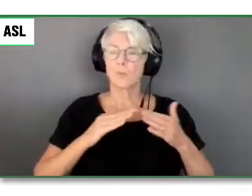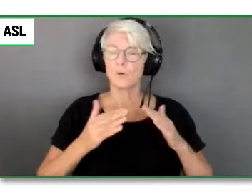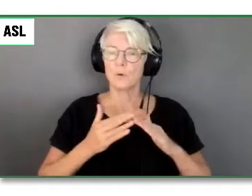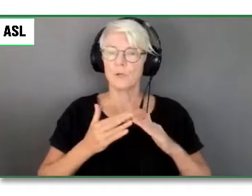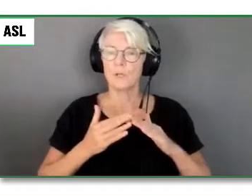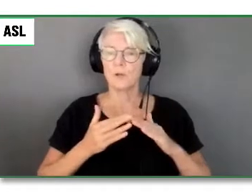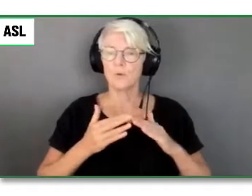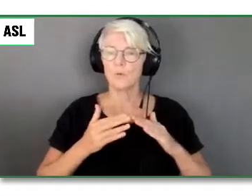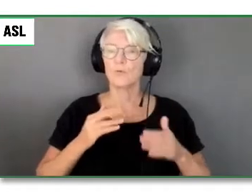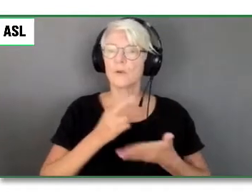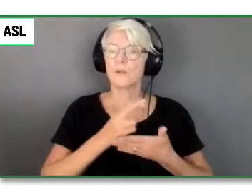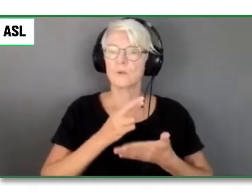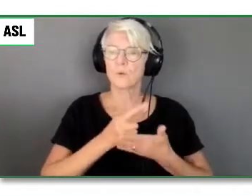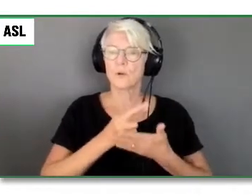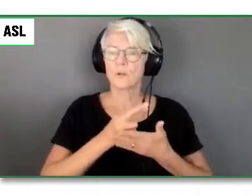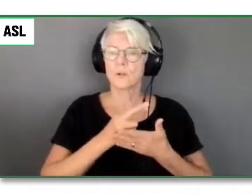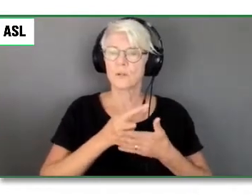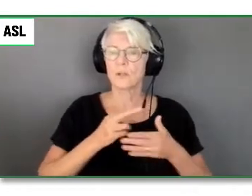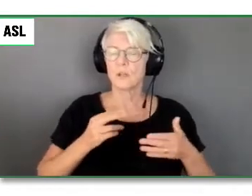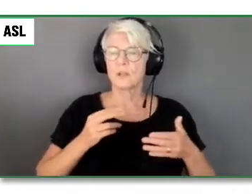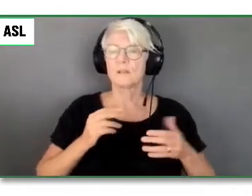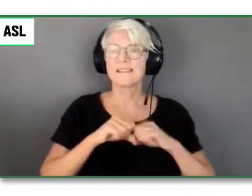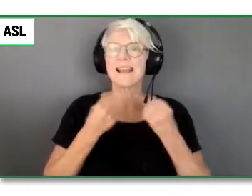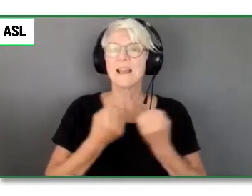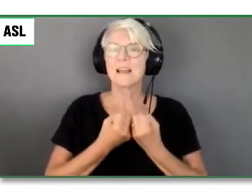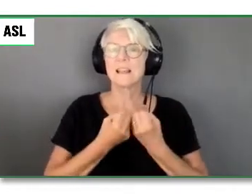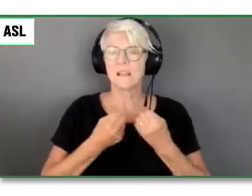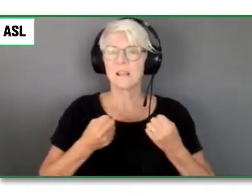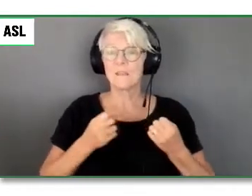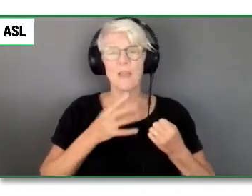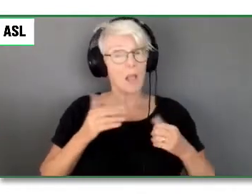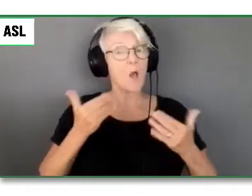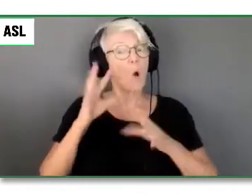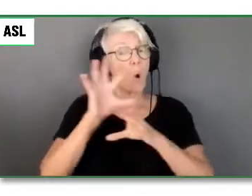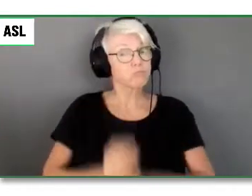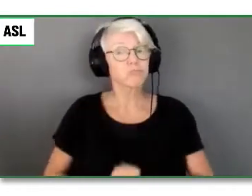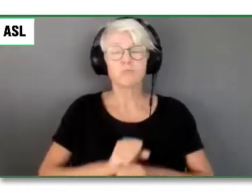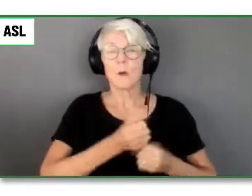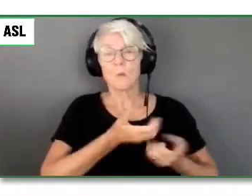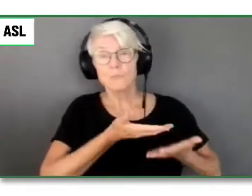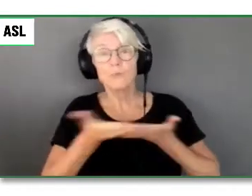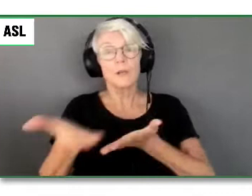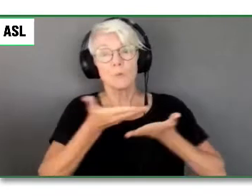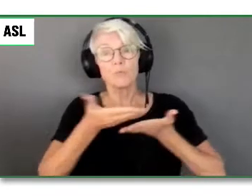take people with disabilities every day into BC's Rocky Mountains.